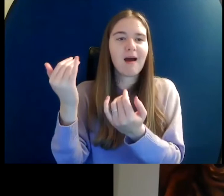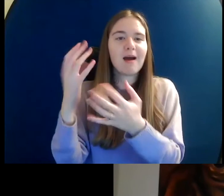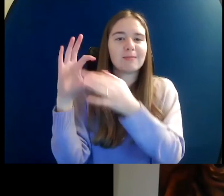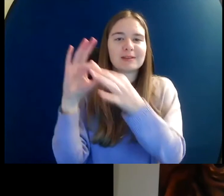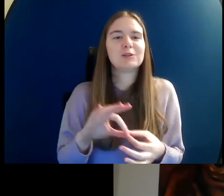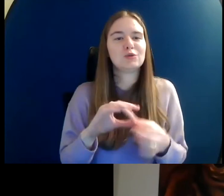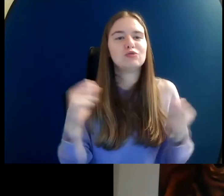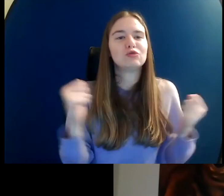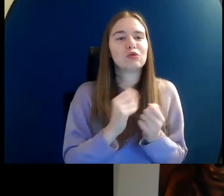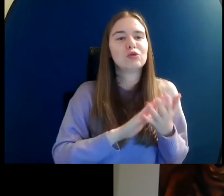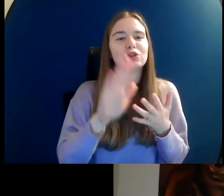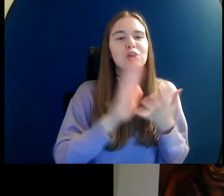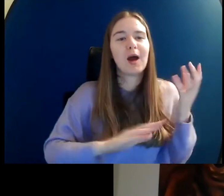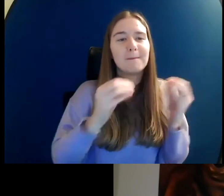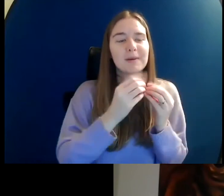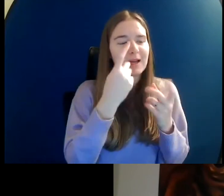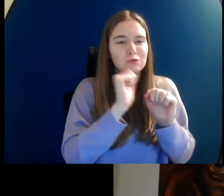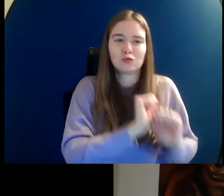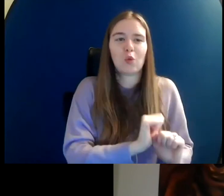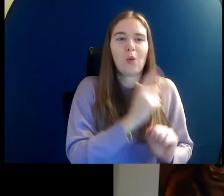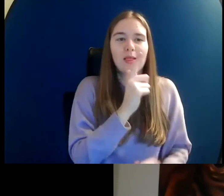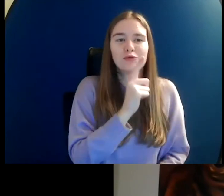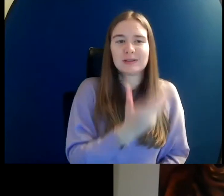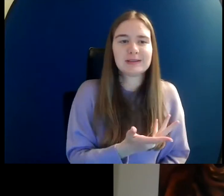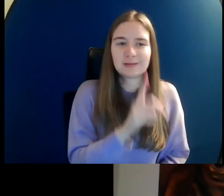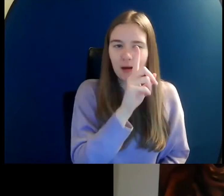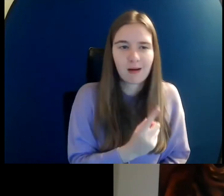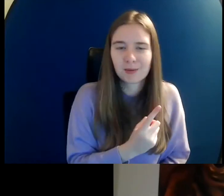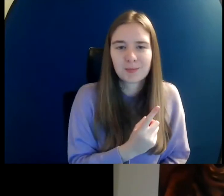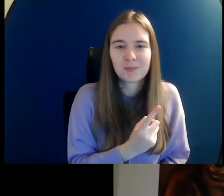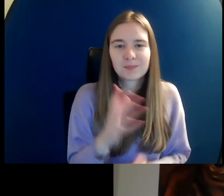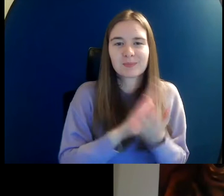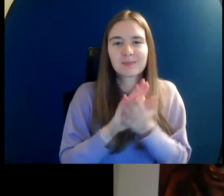as it cannot store its own electricity. It also takes in average between five to 10 years